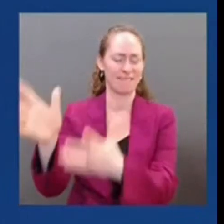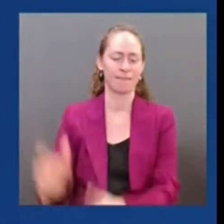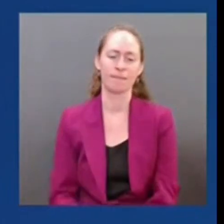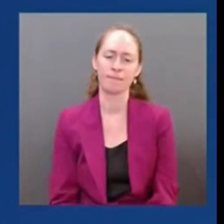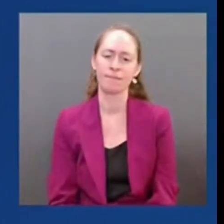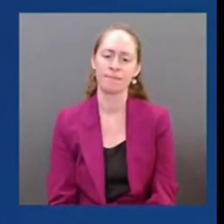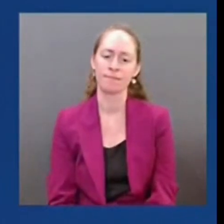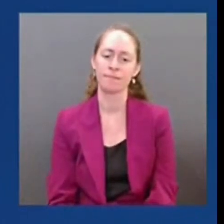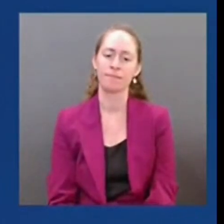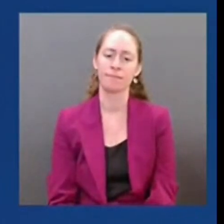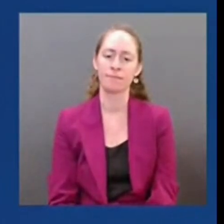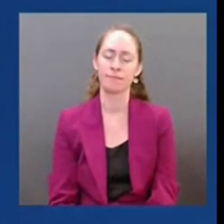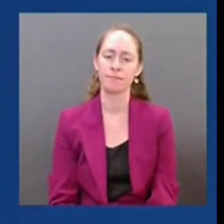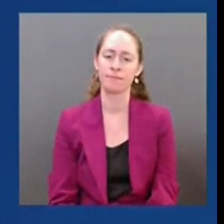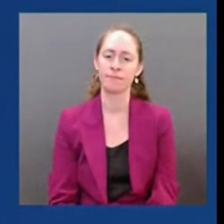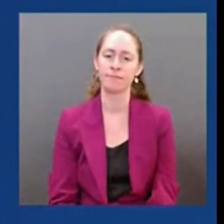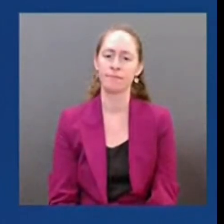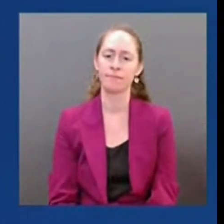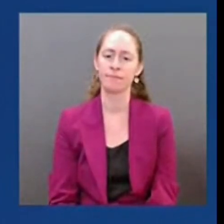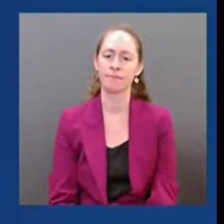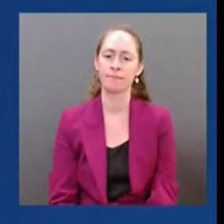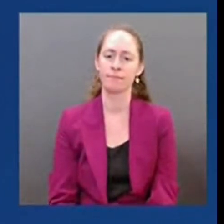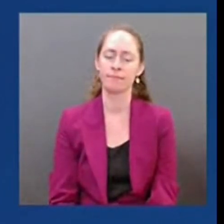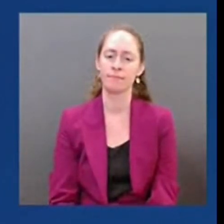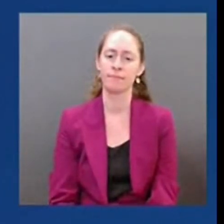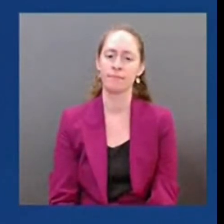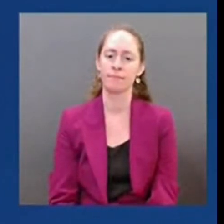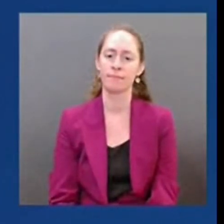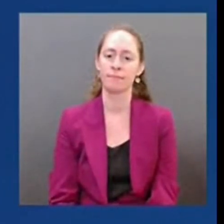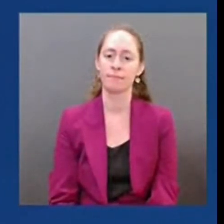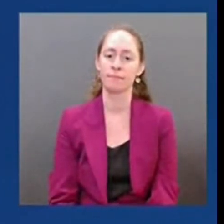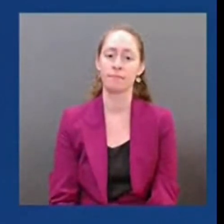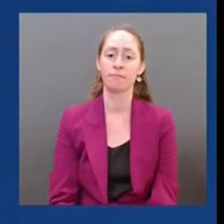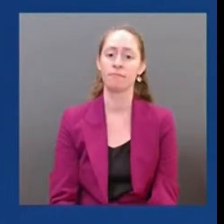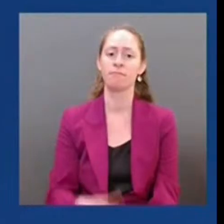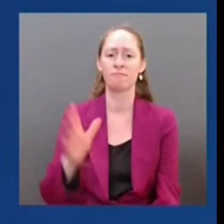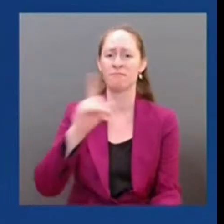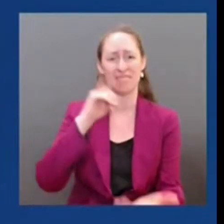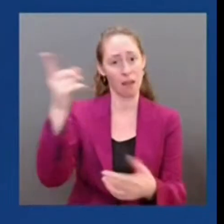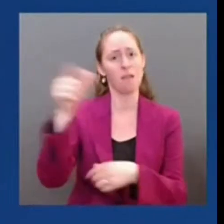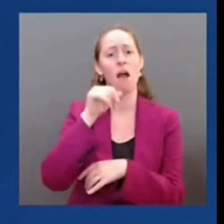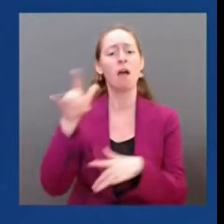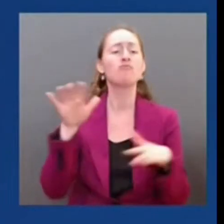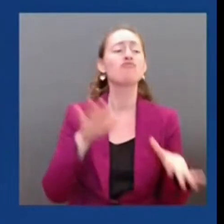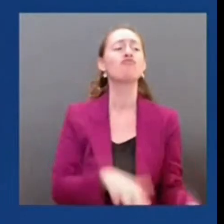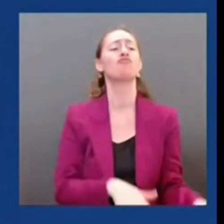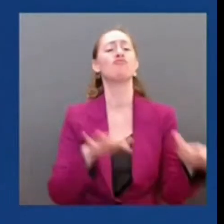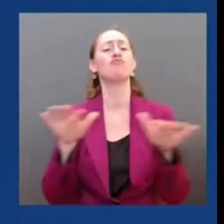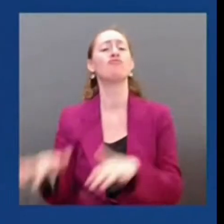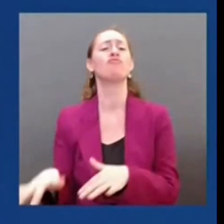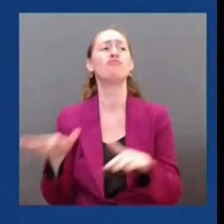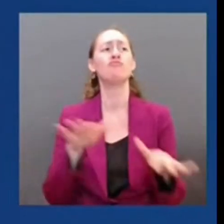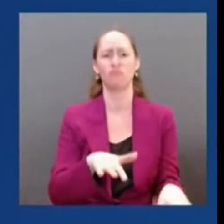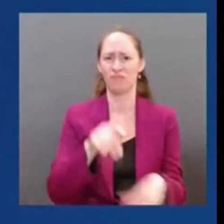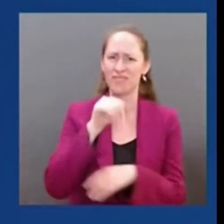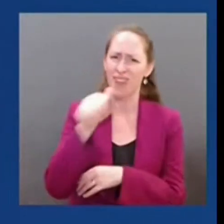CAN. AND IT'S A PROCESS OFGETTING ALL THE DATA, AND HAVING THE